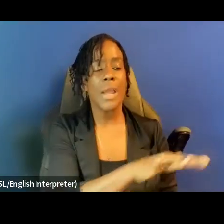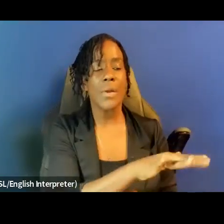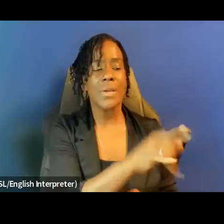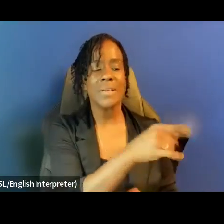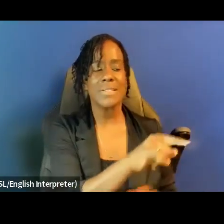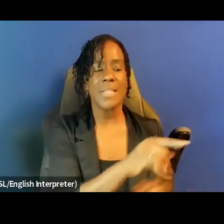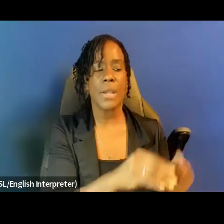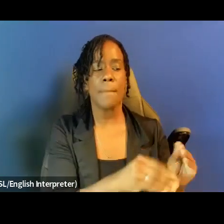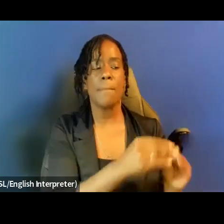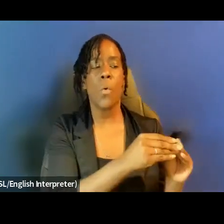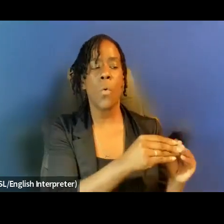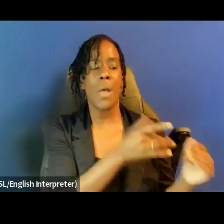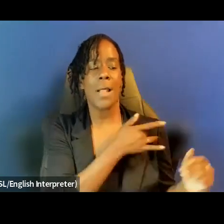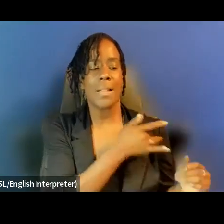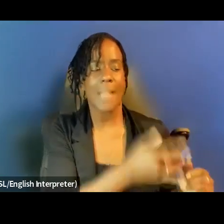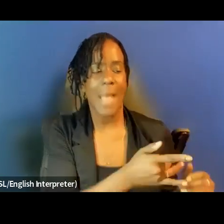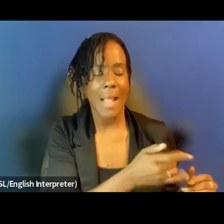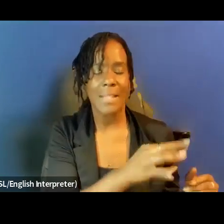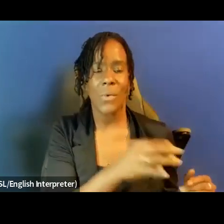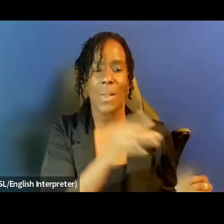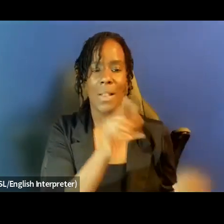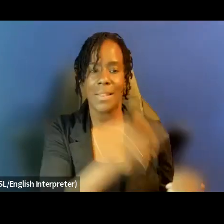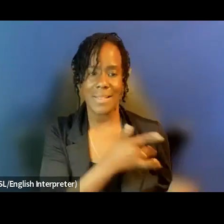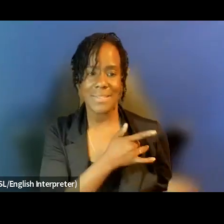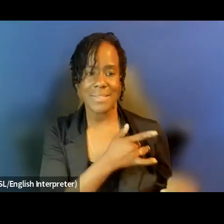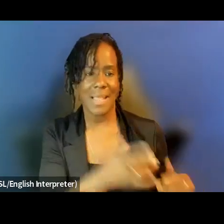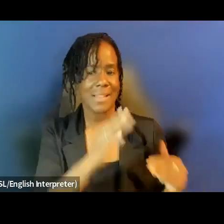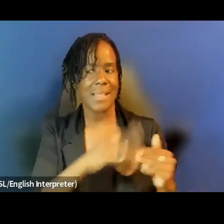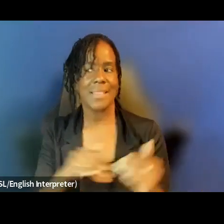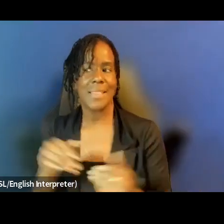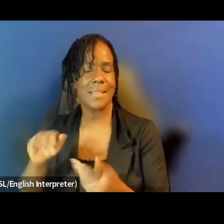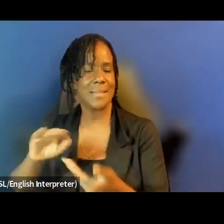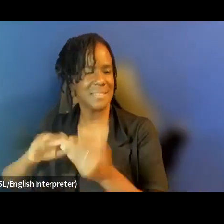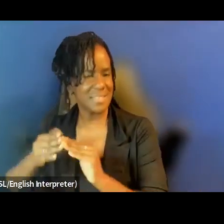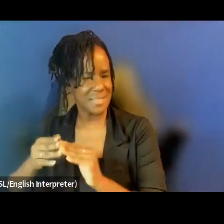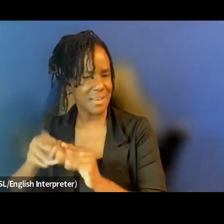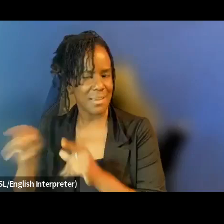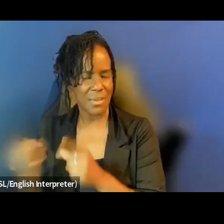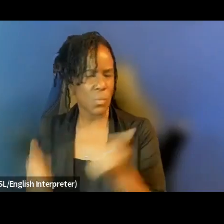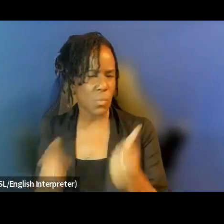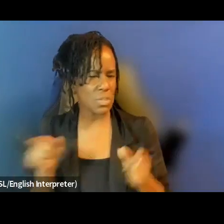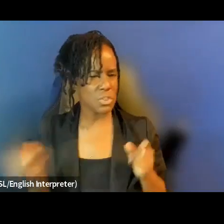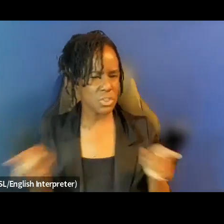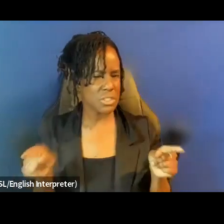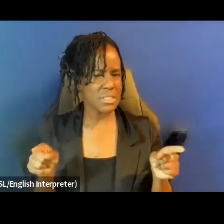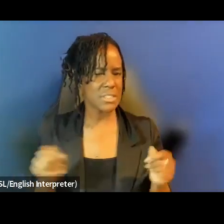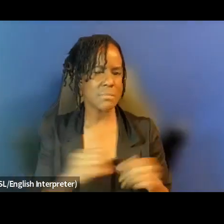parts. The first part of the question is, is technology and science a hindrance depending on